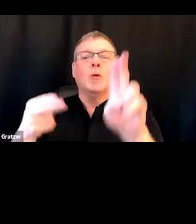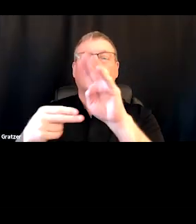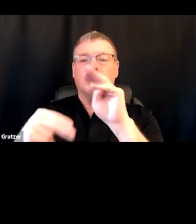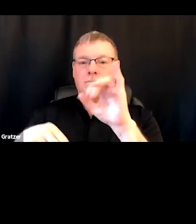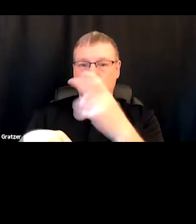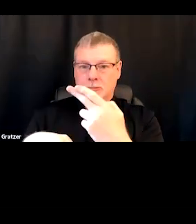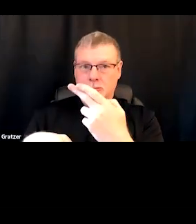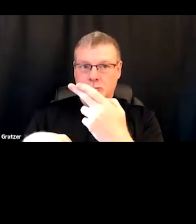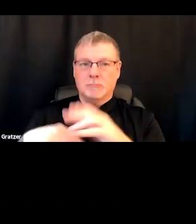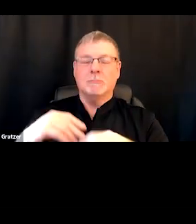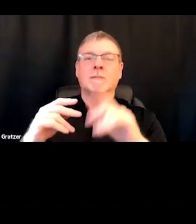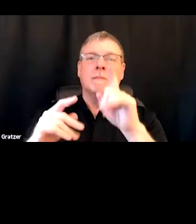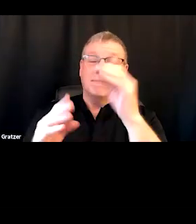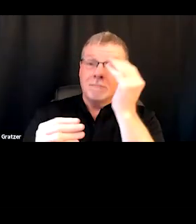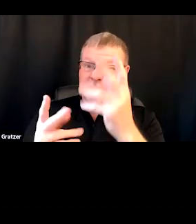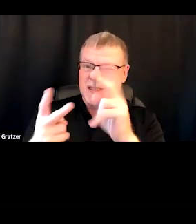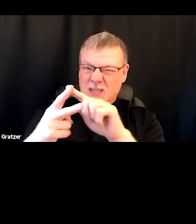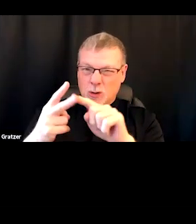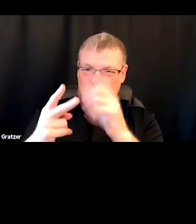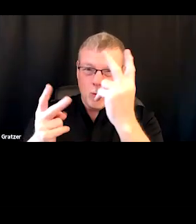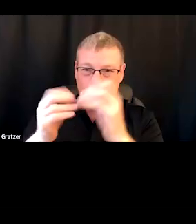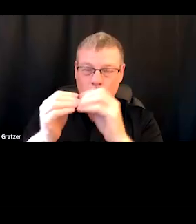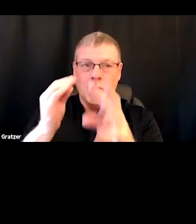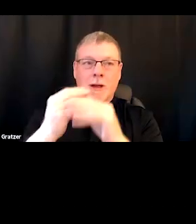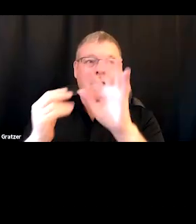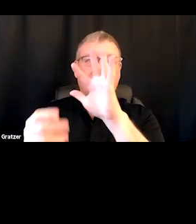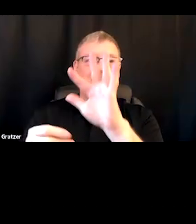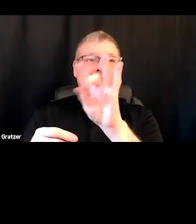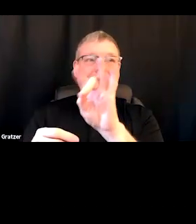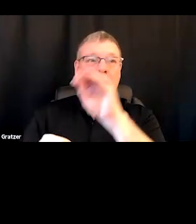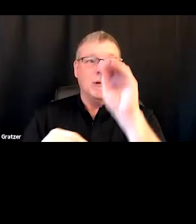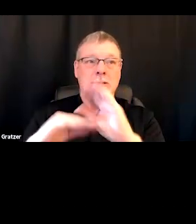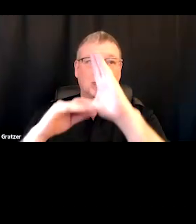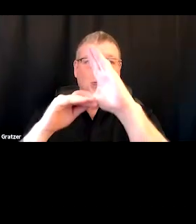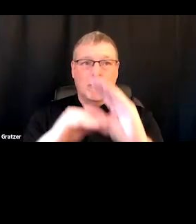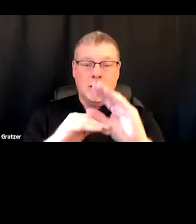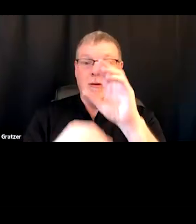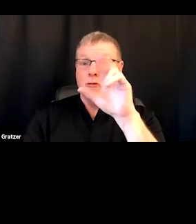Noting a couple of additional factors there. There's about a 58% reduction in crime reports